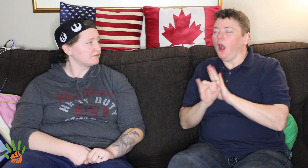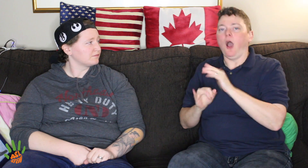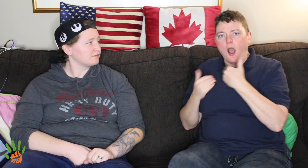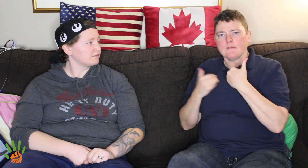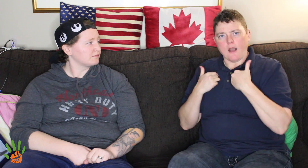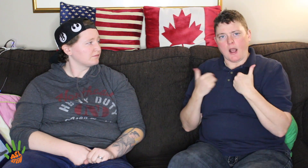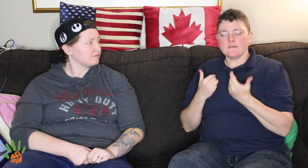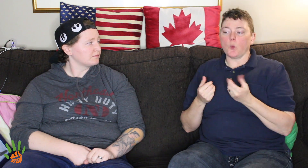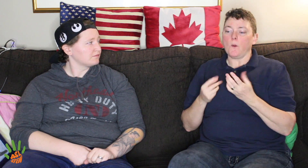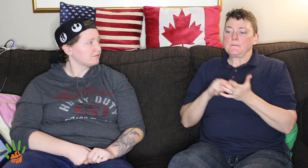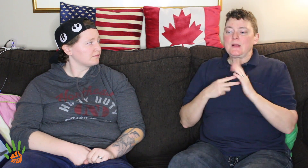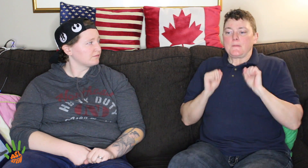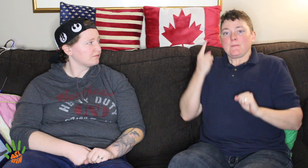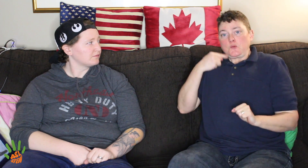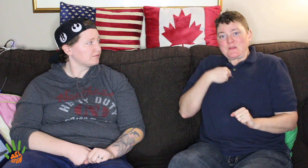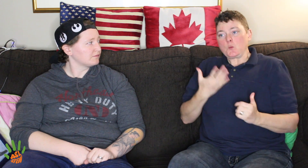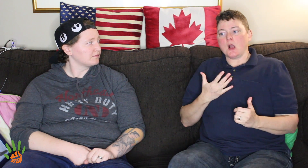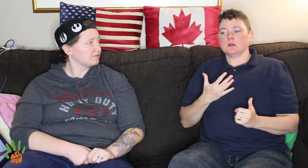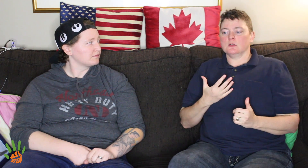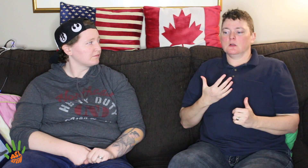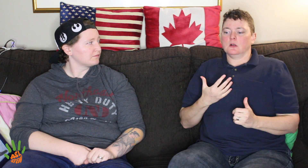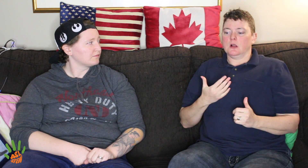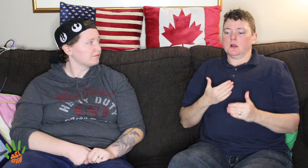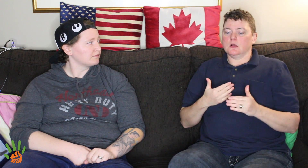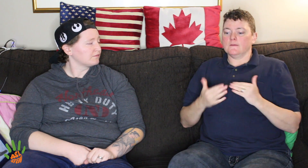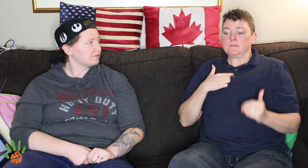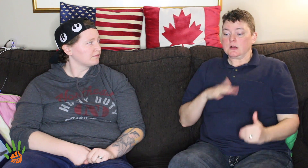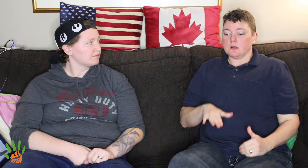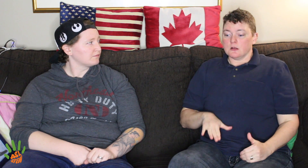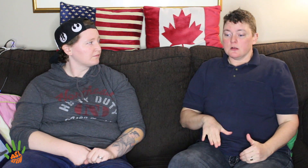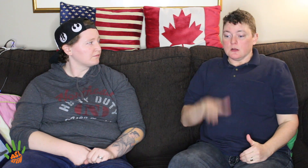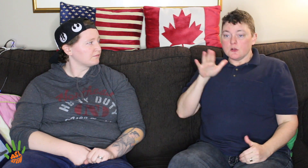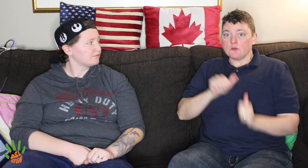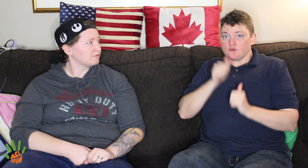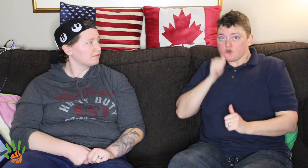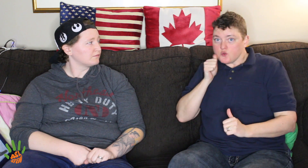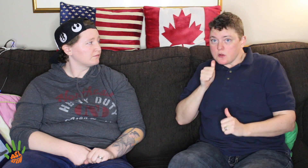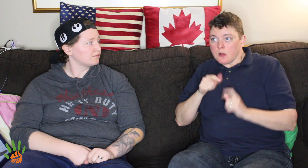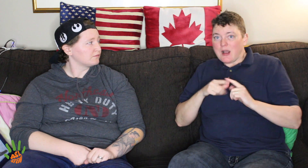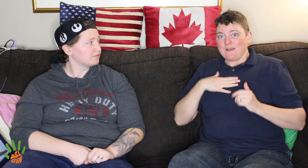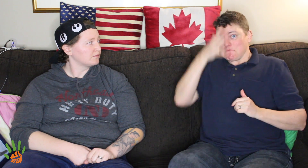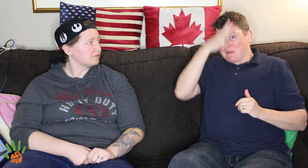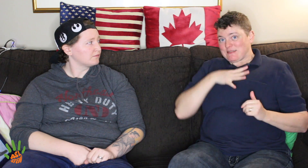some different identities that I could take on. So for me, I would say growing up I was female,